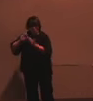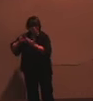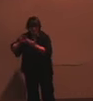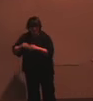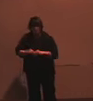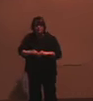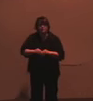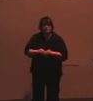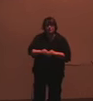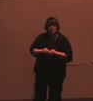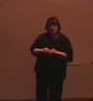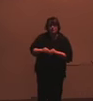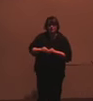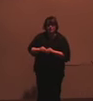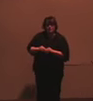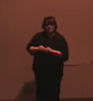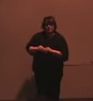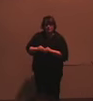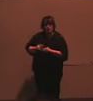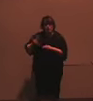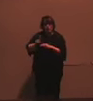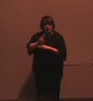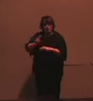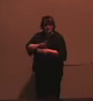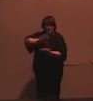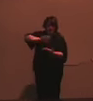by using this music score.